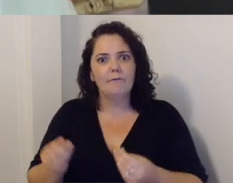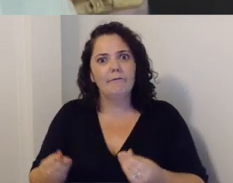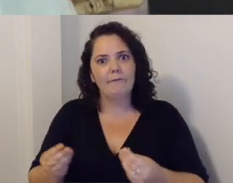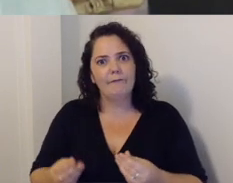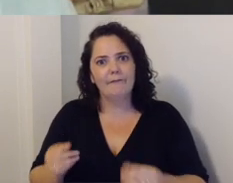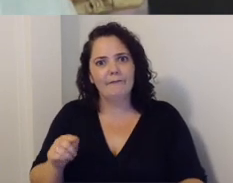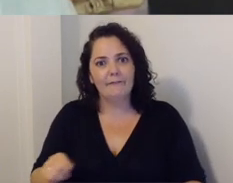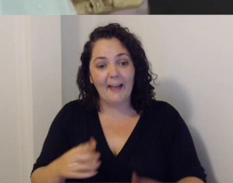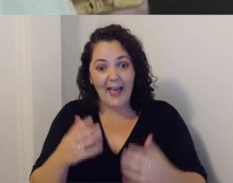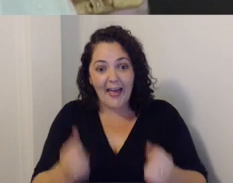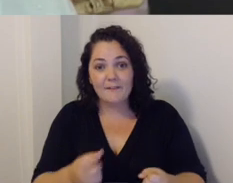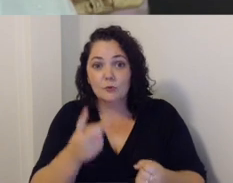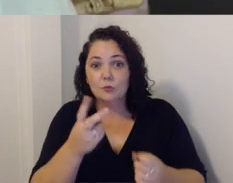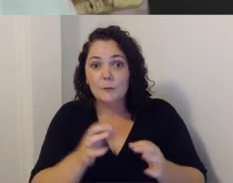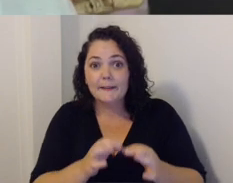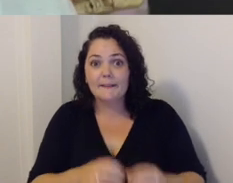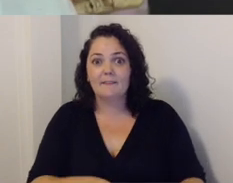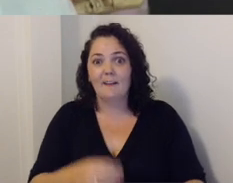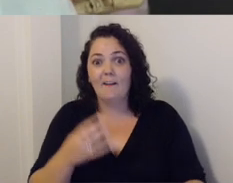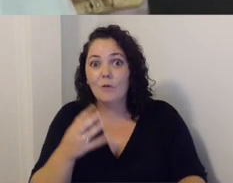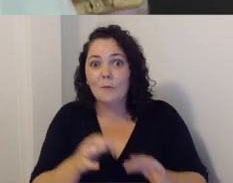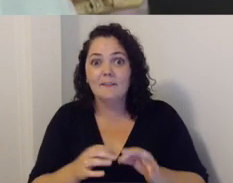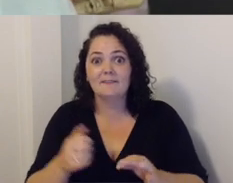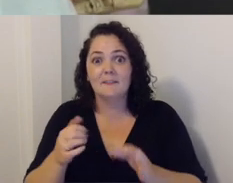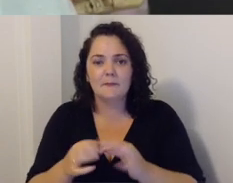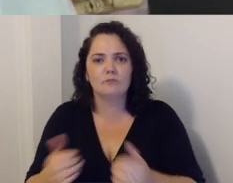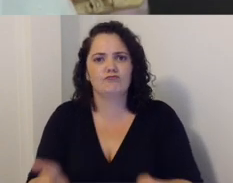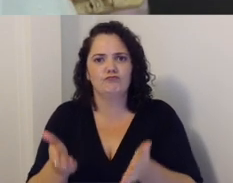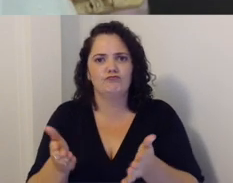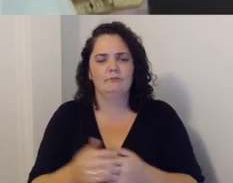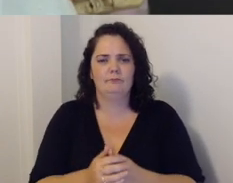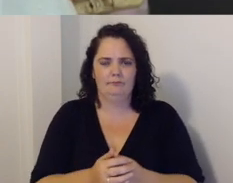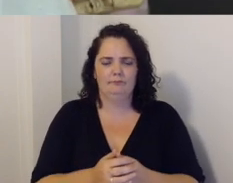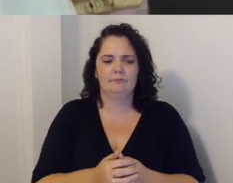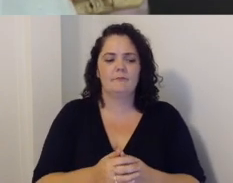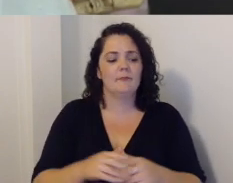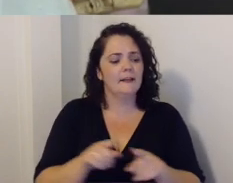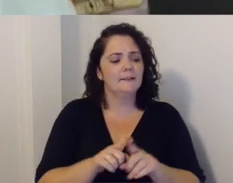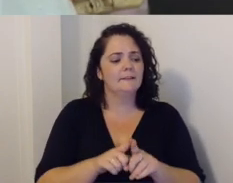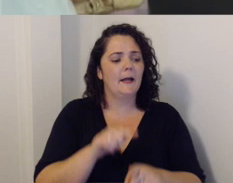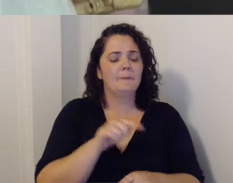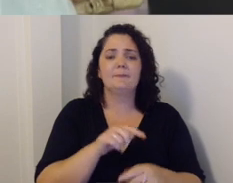you have a 2B pencil, go for it, if your charcoal is graded, if your charcoal is graded to soft medium